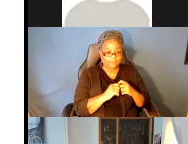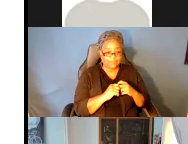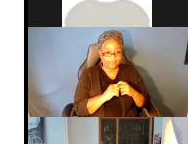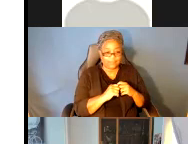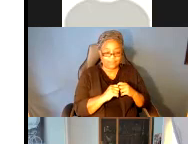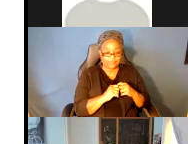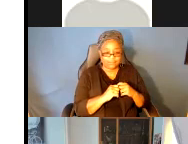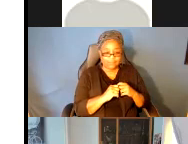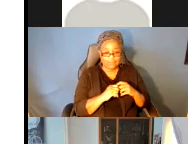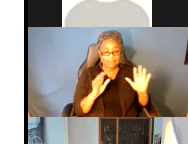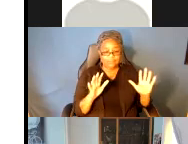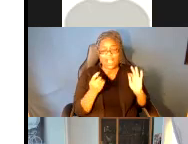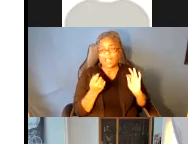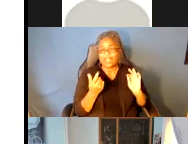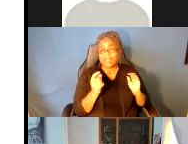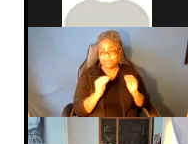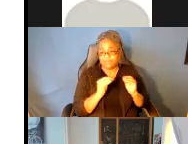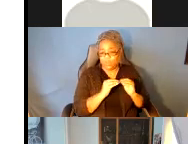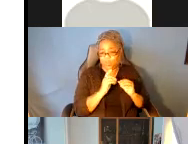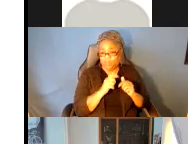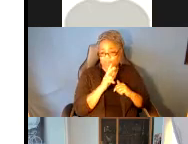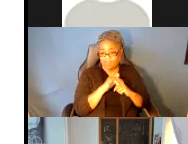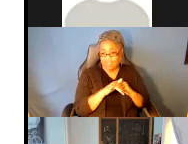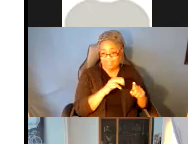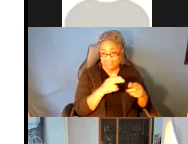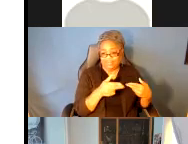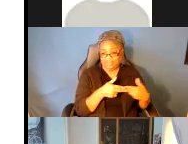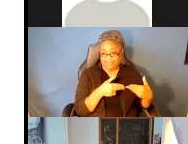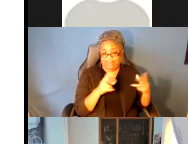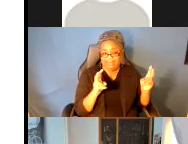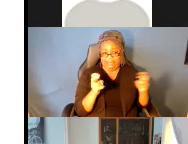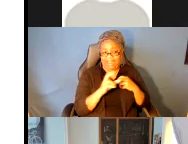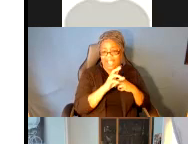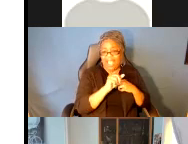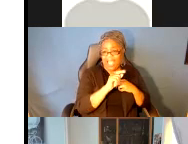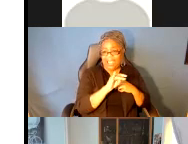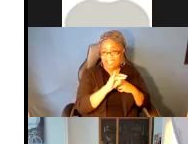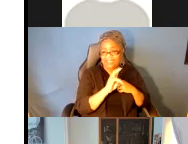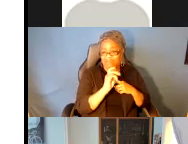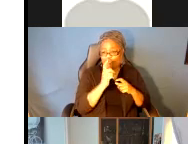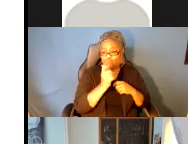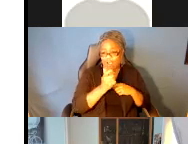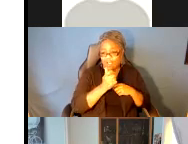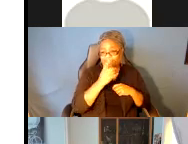And a little bit more about that in this slide entitled Active Grants and Pending Applications,